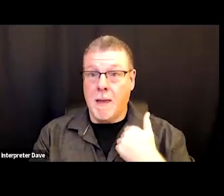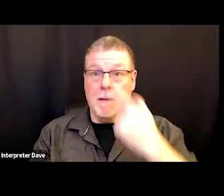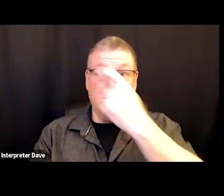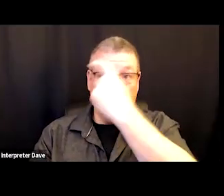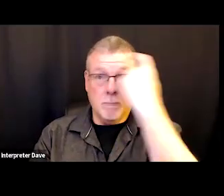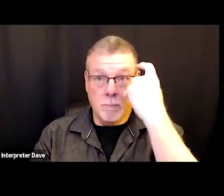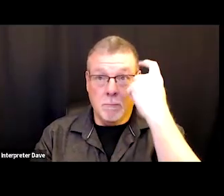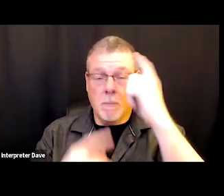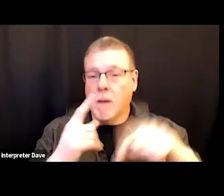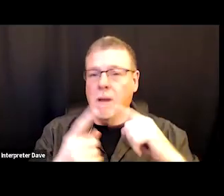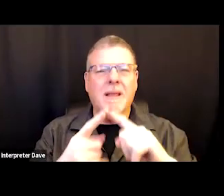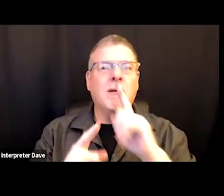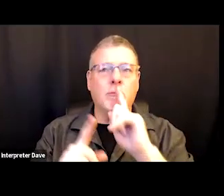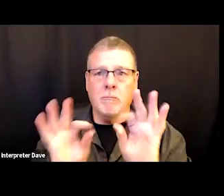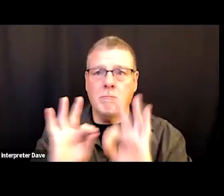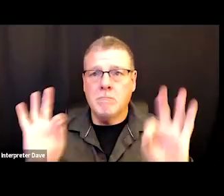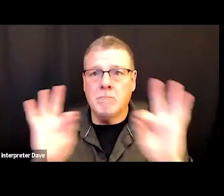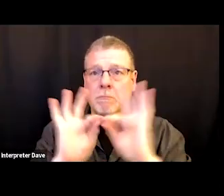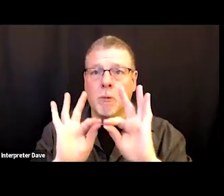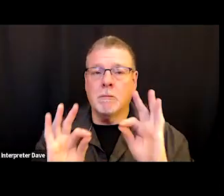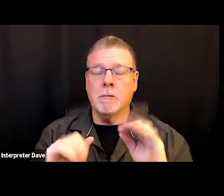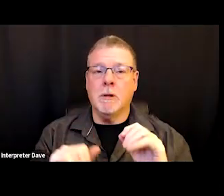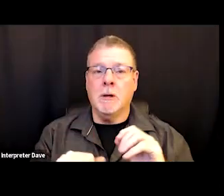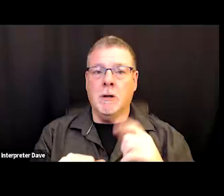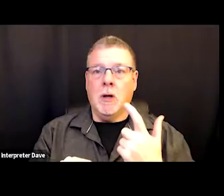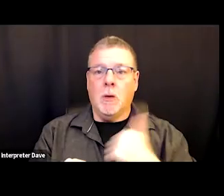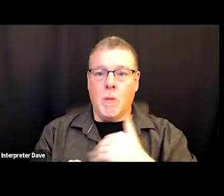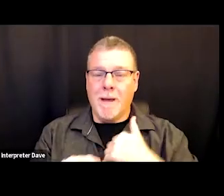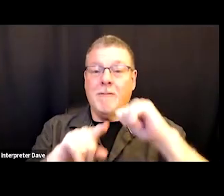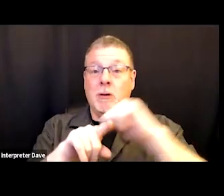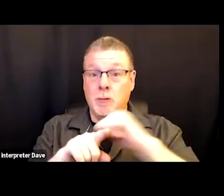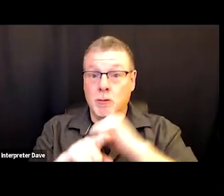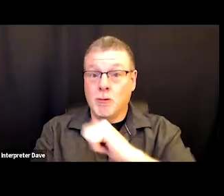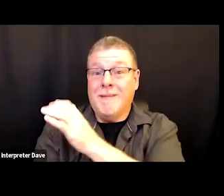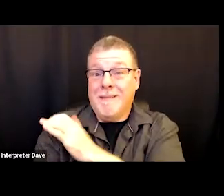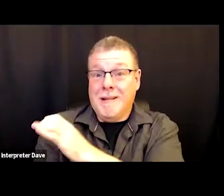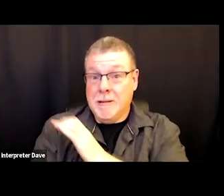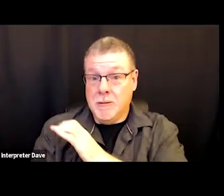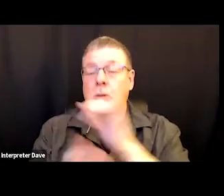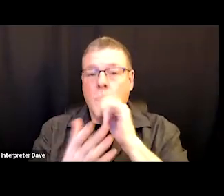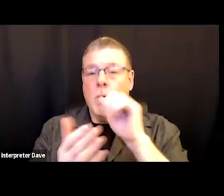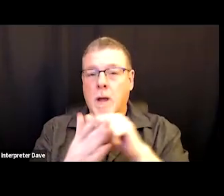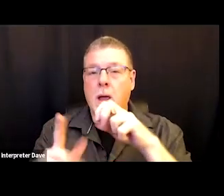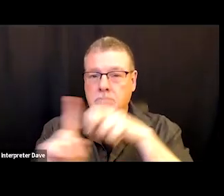then it's really important that we have trained clinicians that can do targeted clinical assessment.